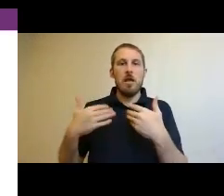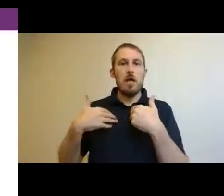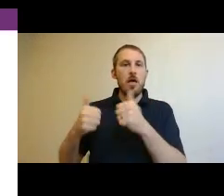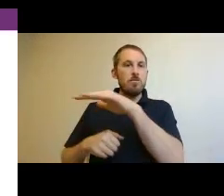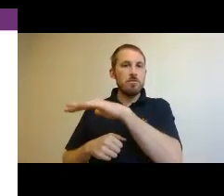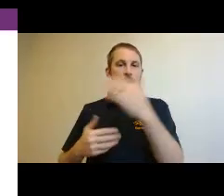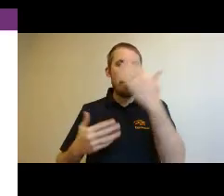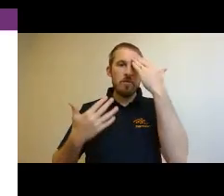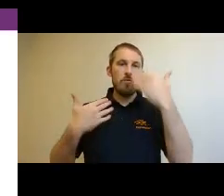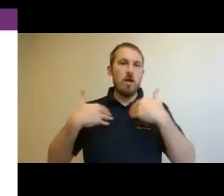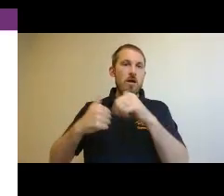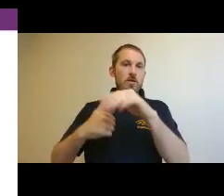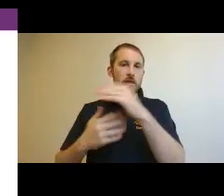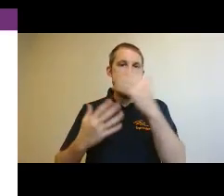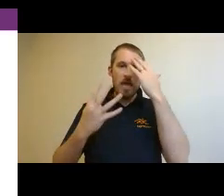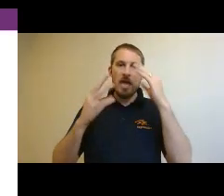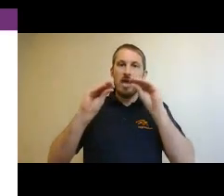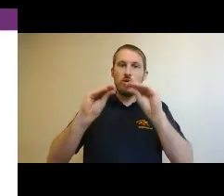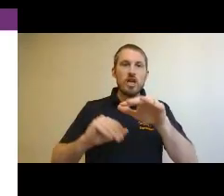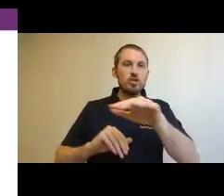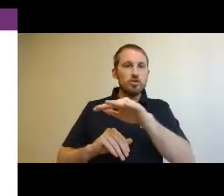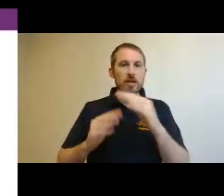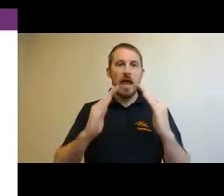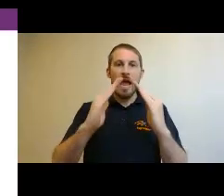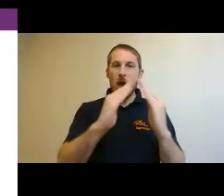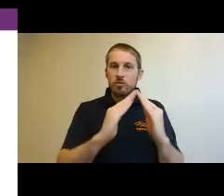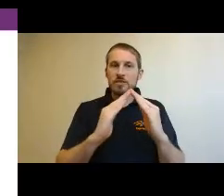health, education, housing and employment.